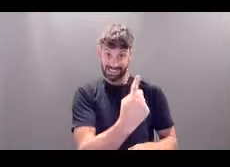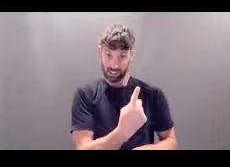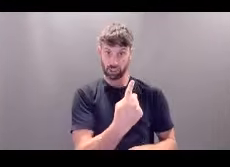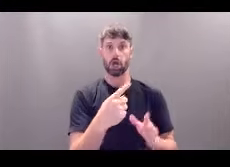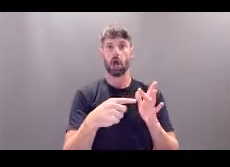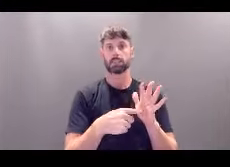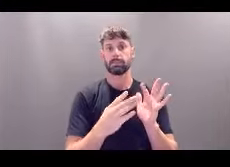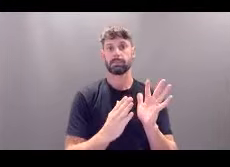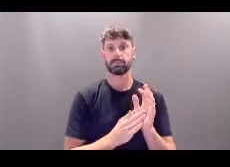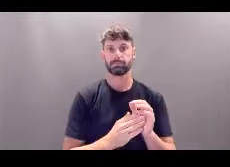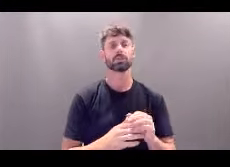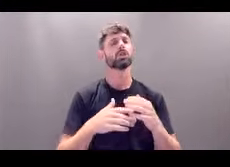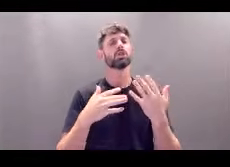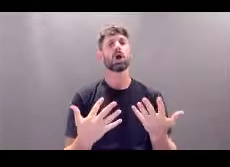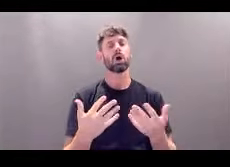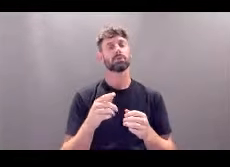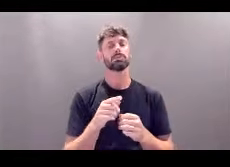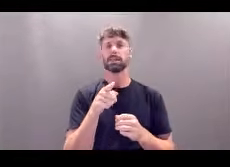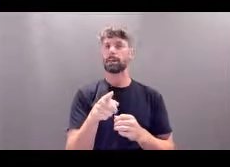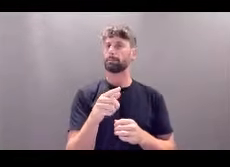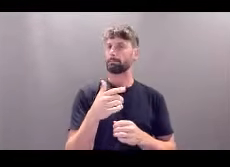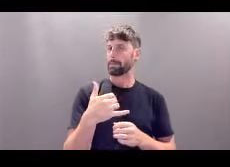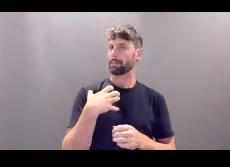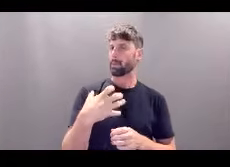Mid cost items may be more difficult for a participant